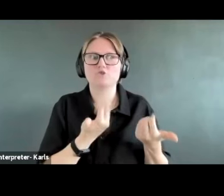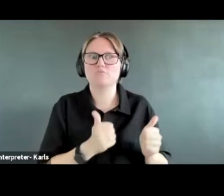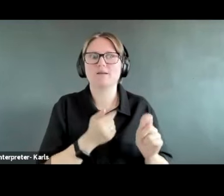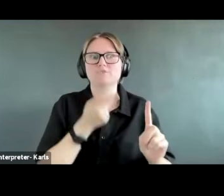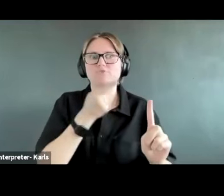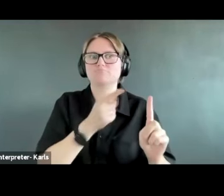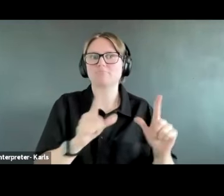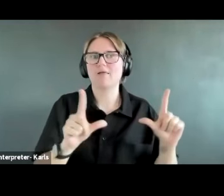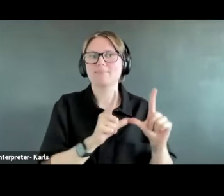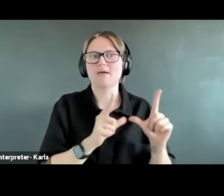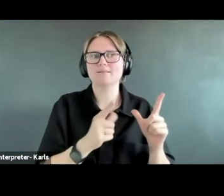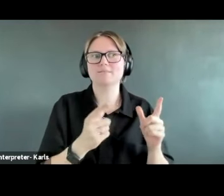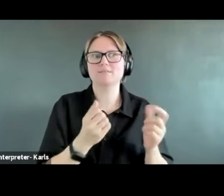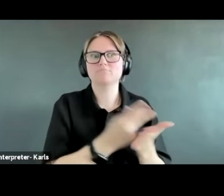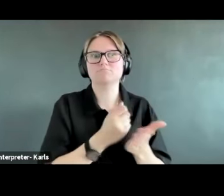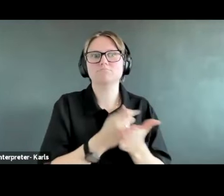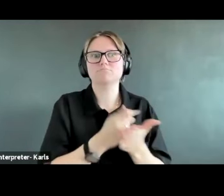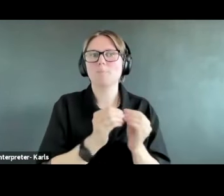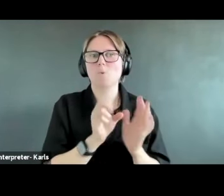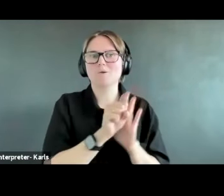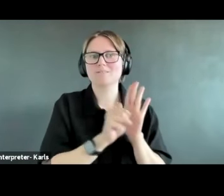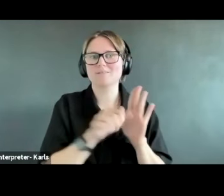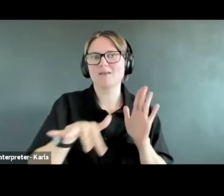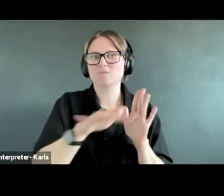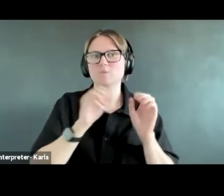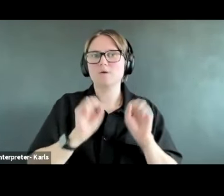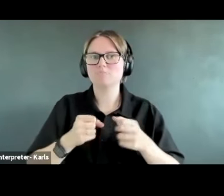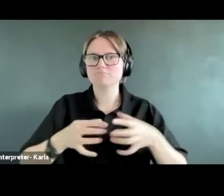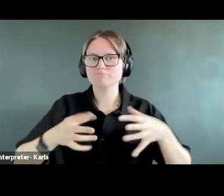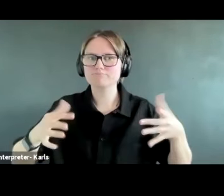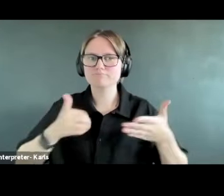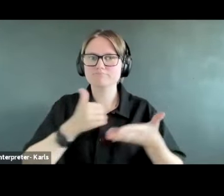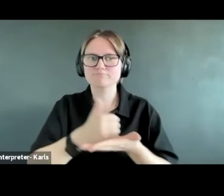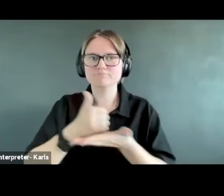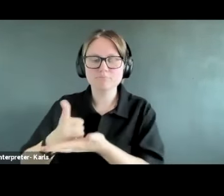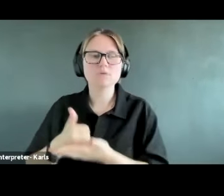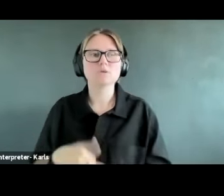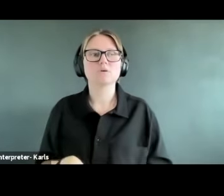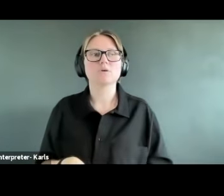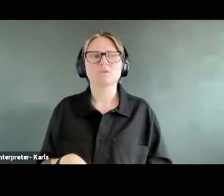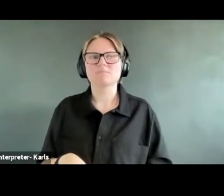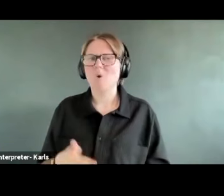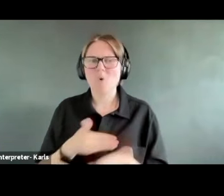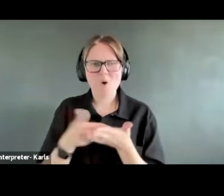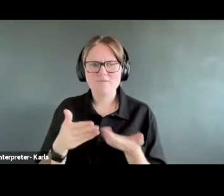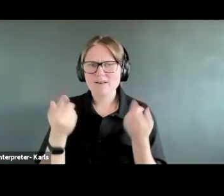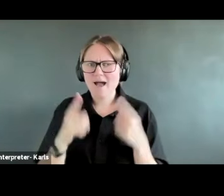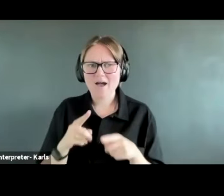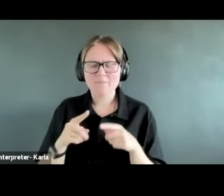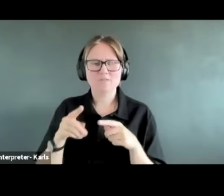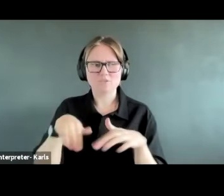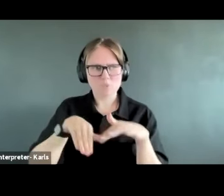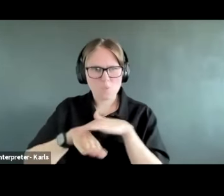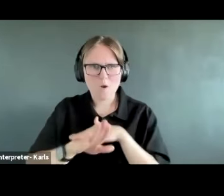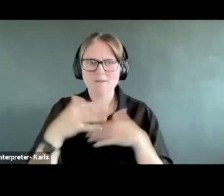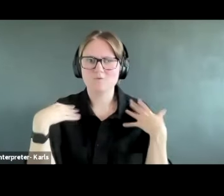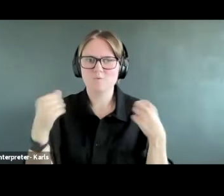to feel safe so often when you walk into a health care setting there is so much judgment and there's so